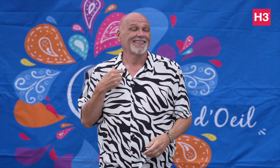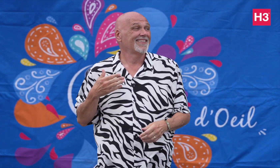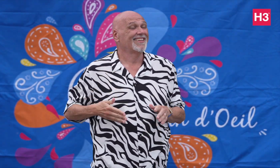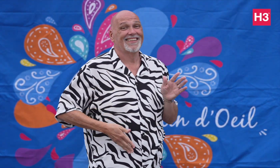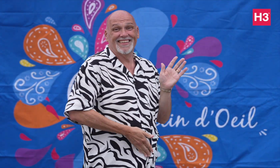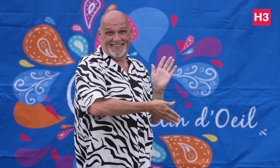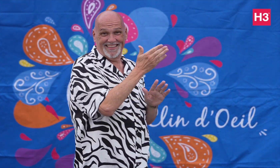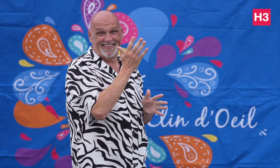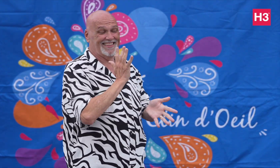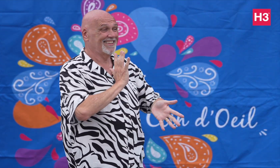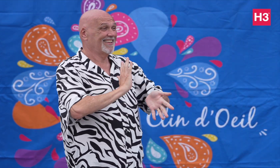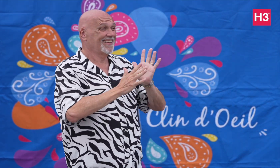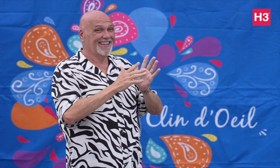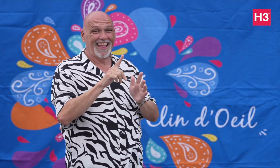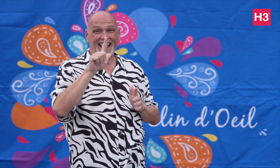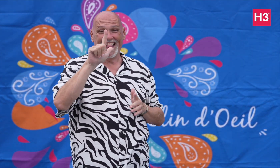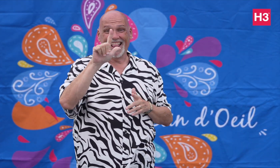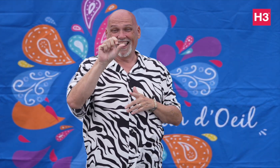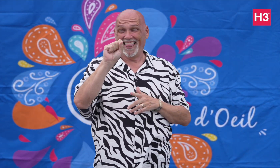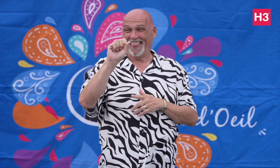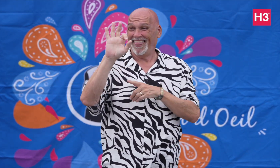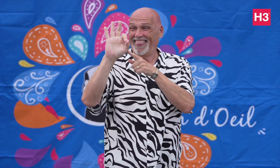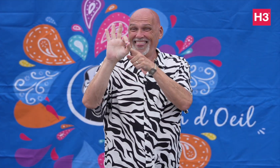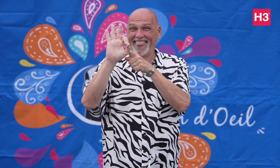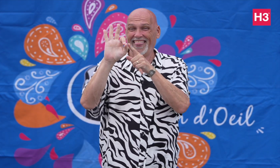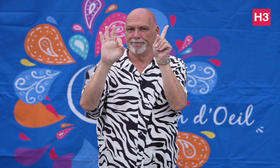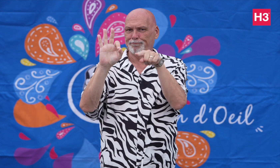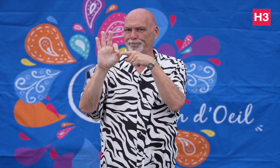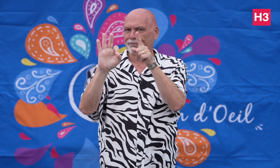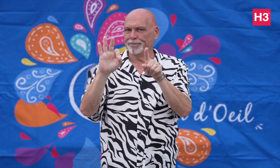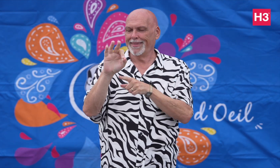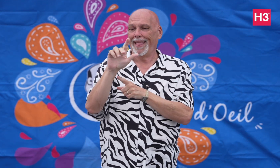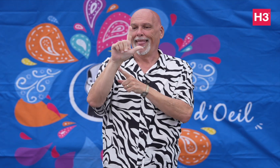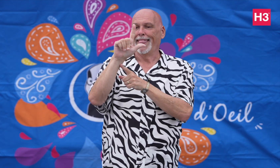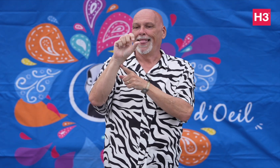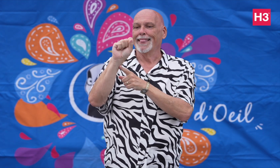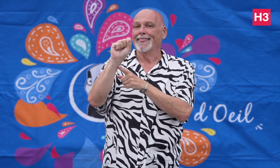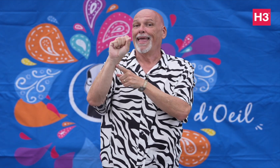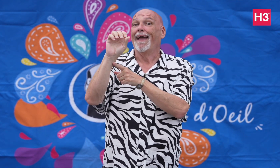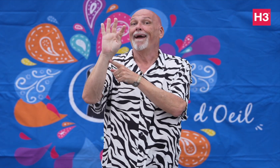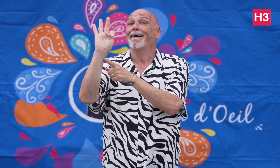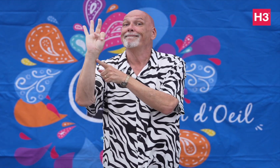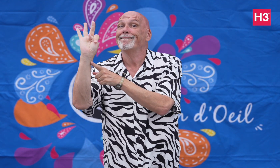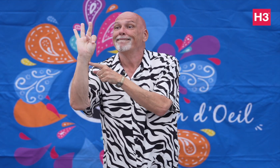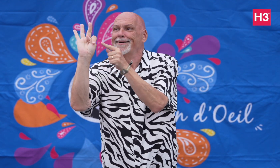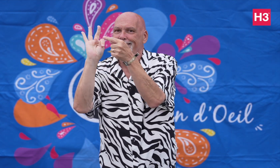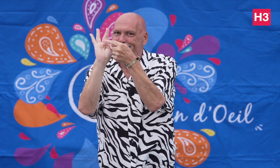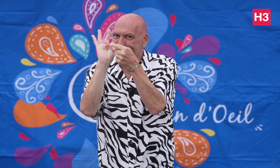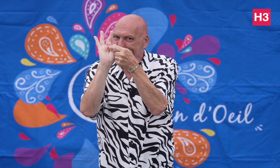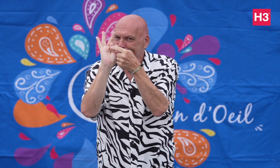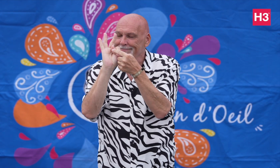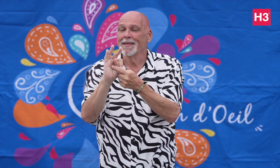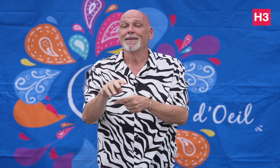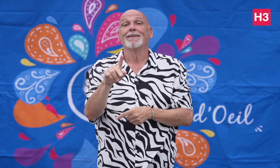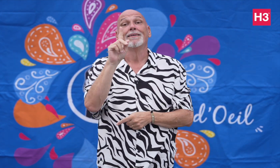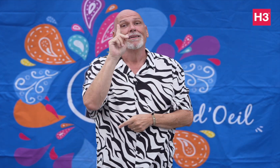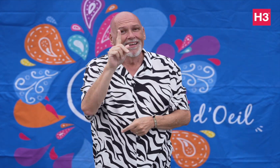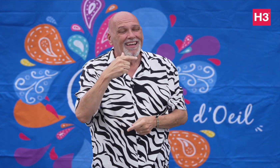[Anselmo]: How disappointing. This is not how you spell LSF. Pay close attention to how the letter "F" should be fingerspelled